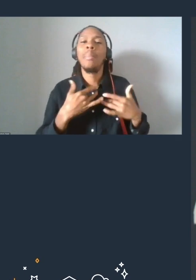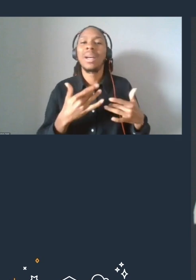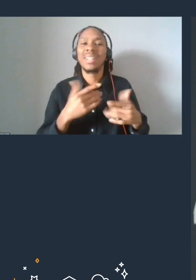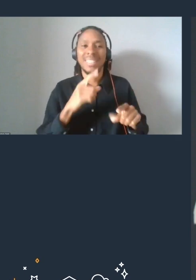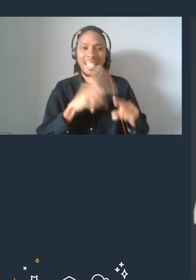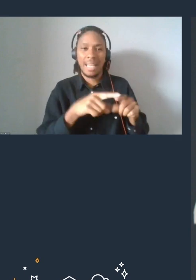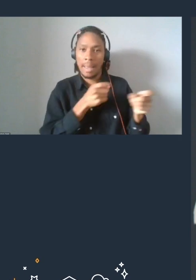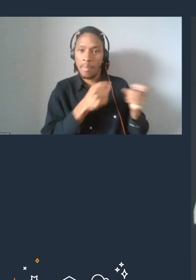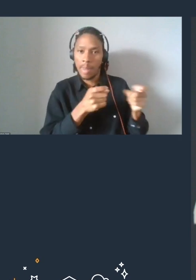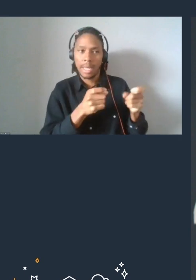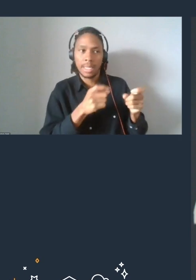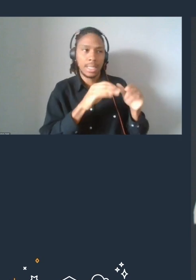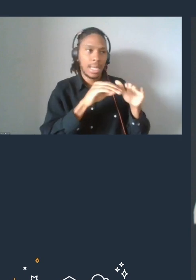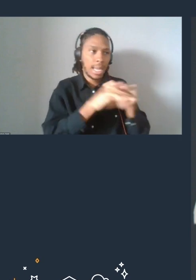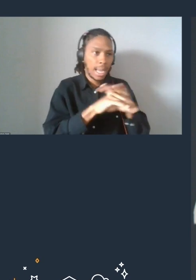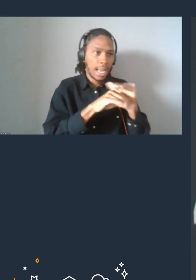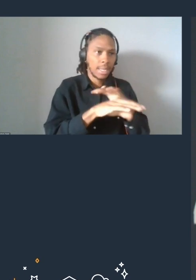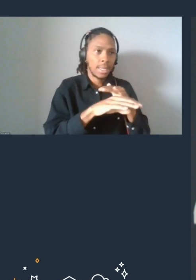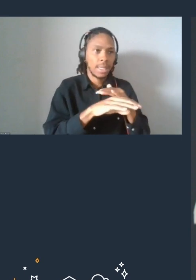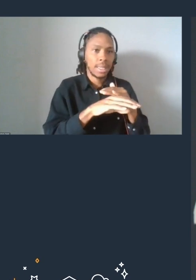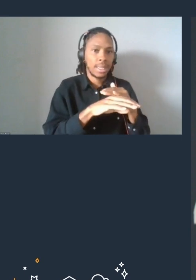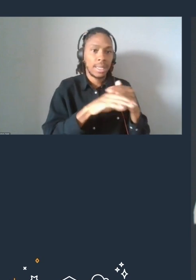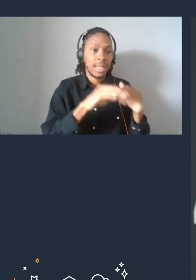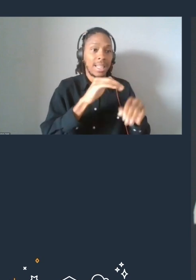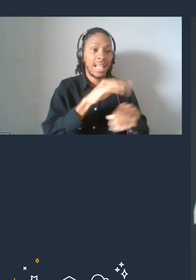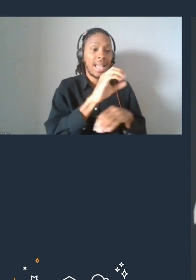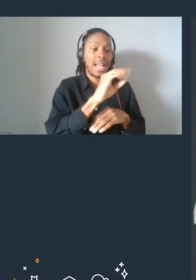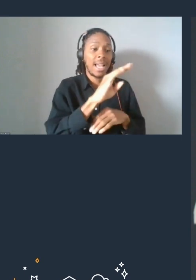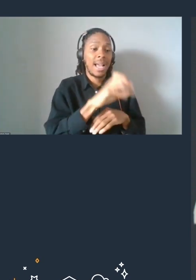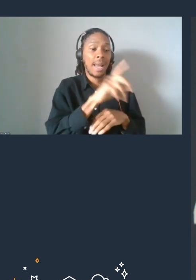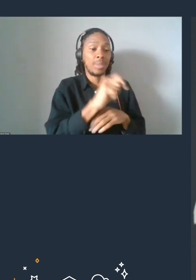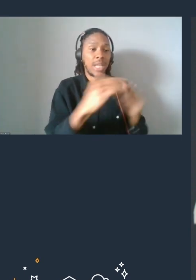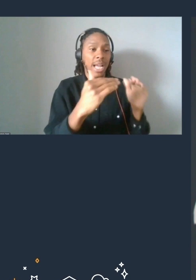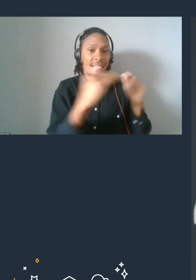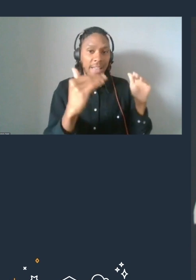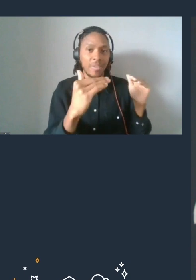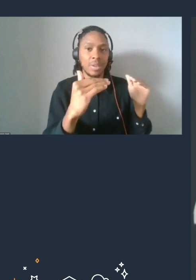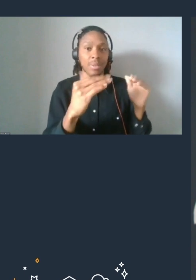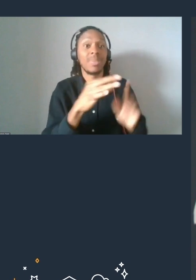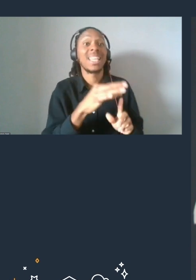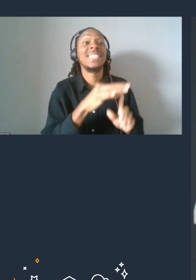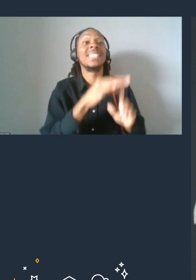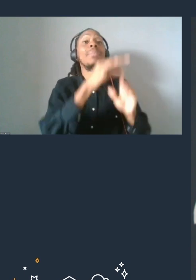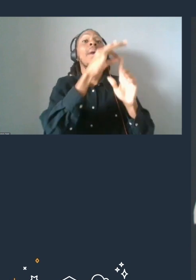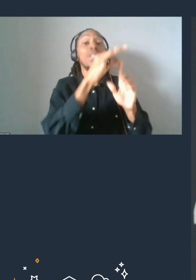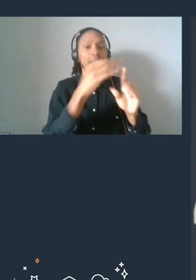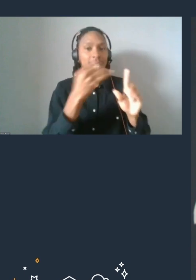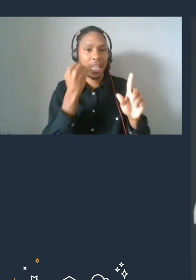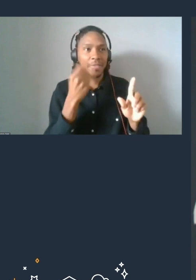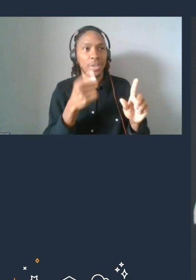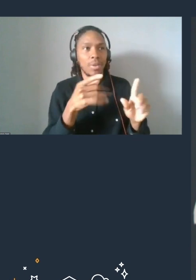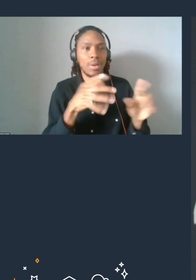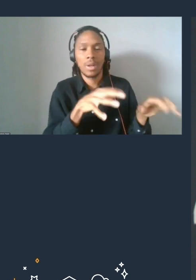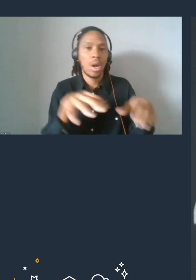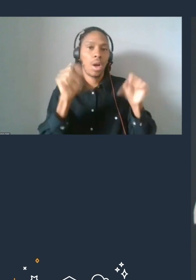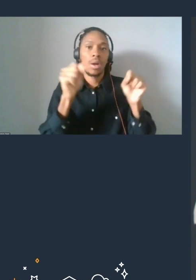access at the object level, especially when you are hosting billions and trillions